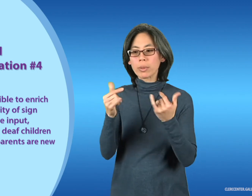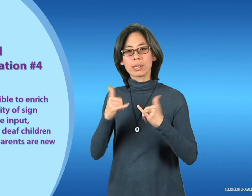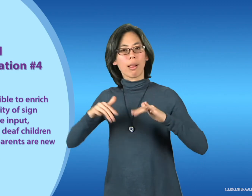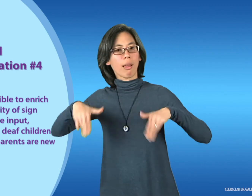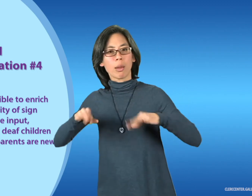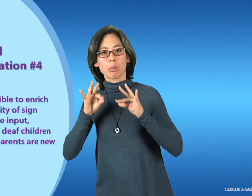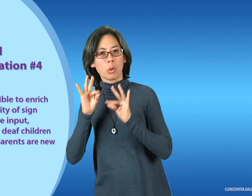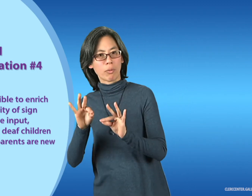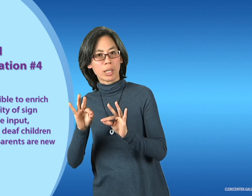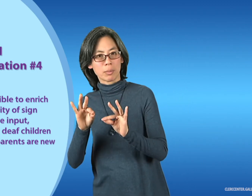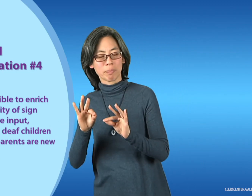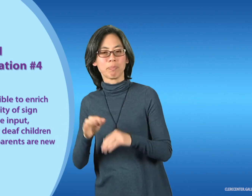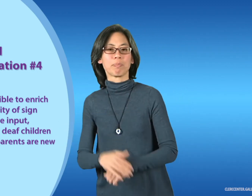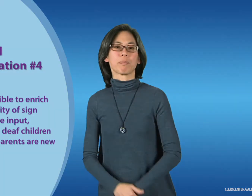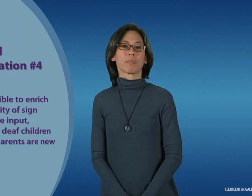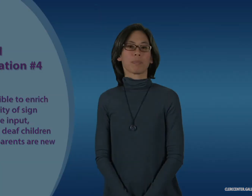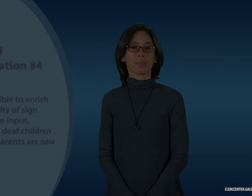or the grammar isn't actually perfect.